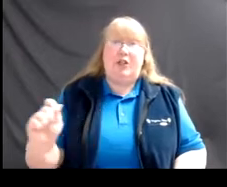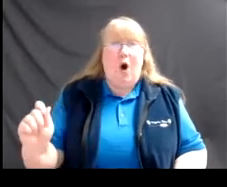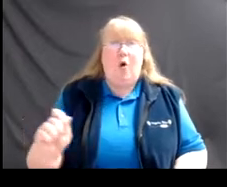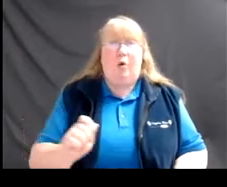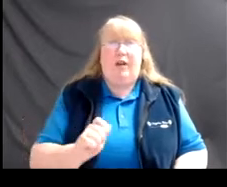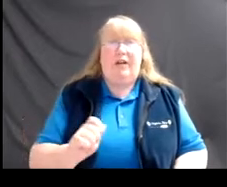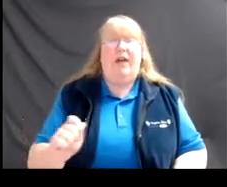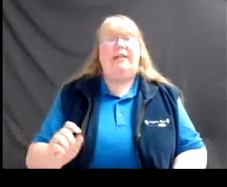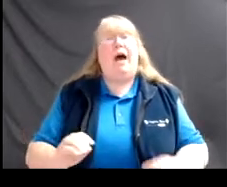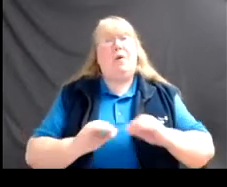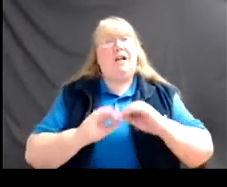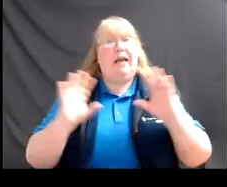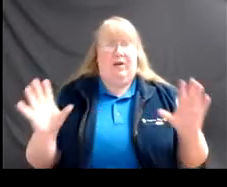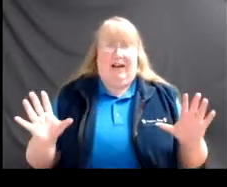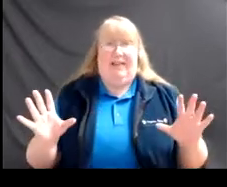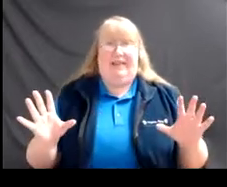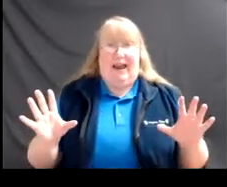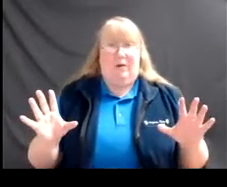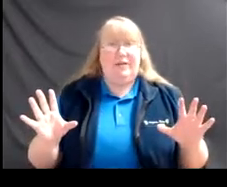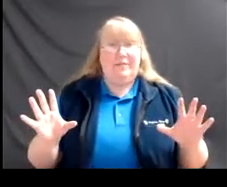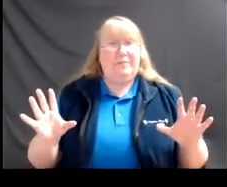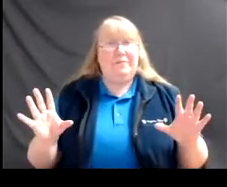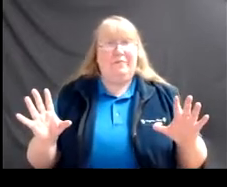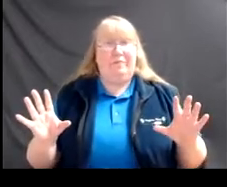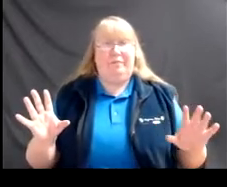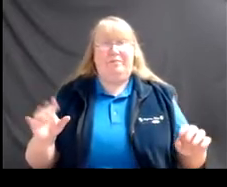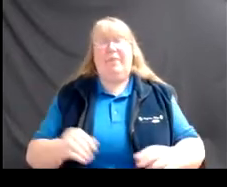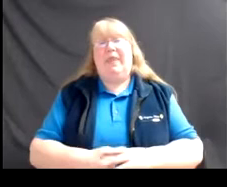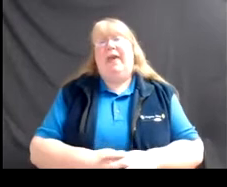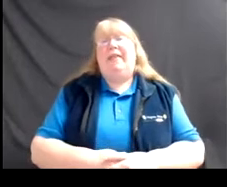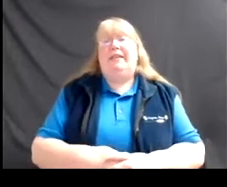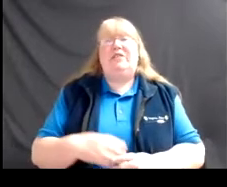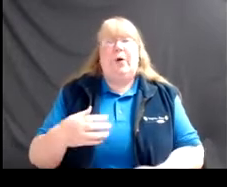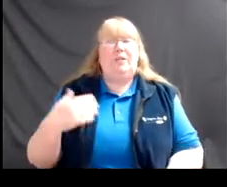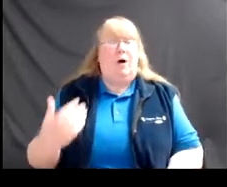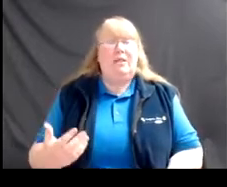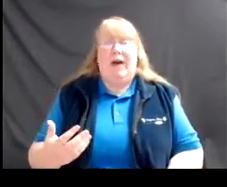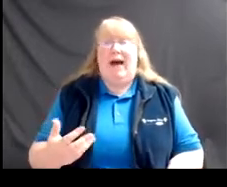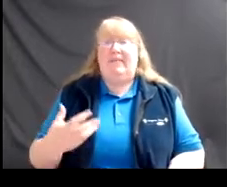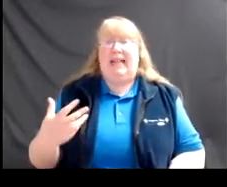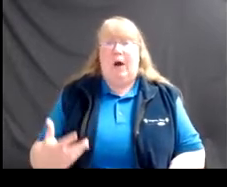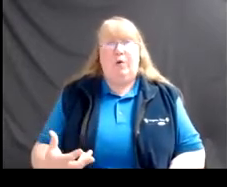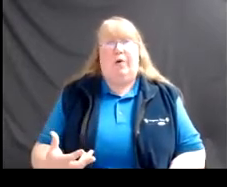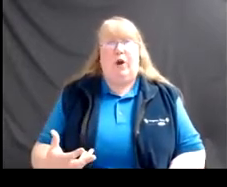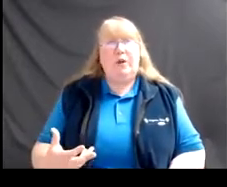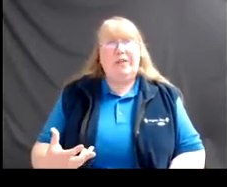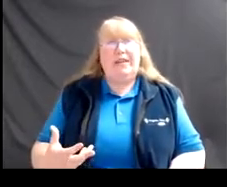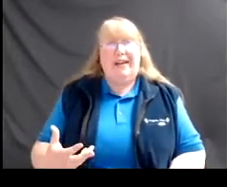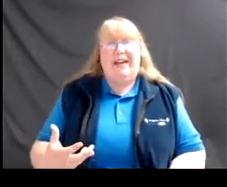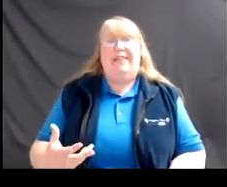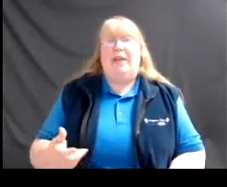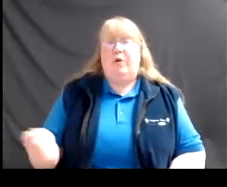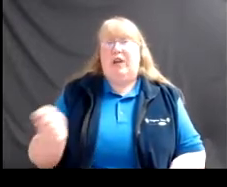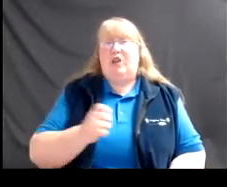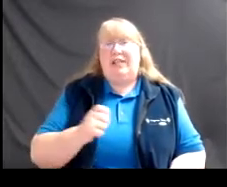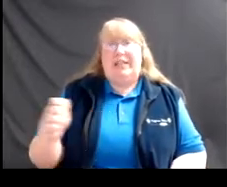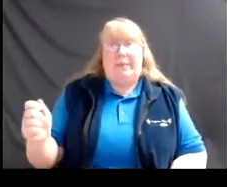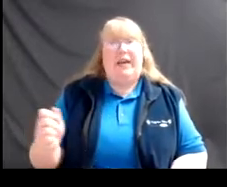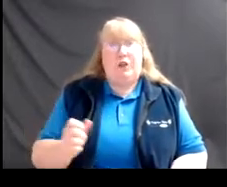tone to help clarify the sound. These phones also have loud ringers that you can adjust the pitch.